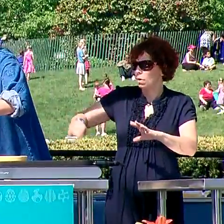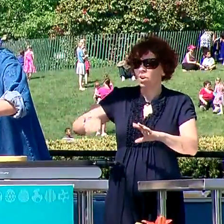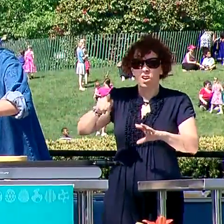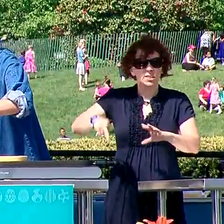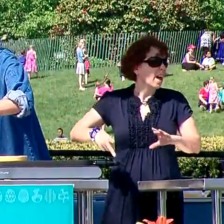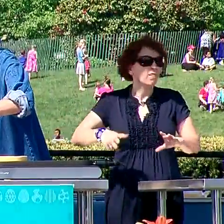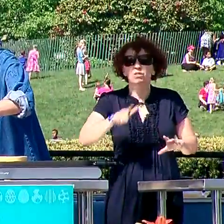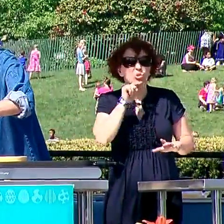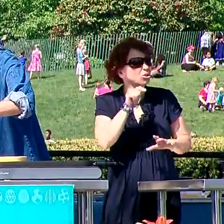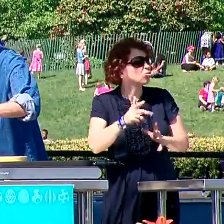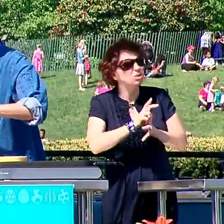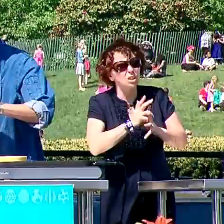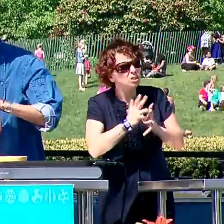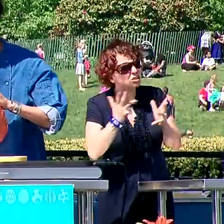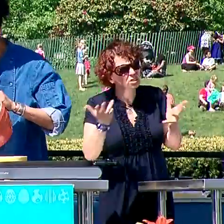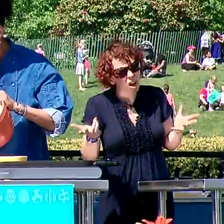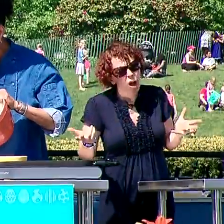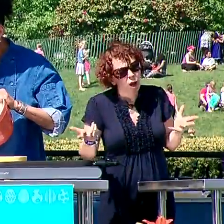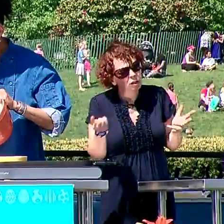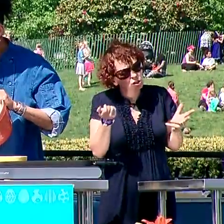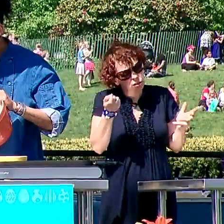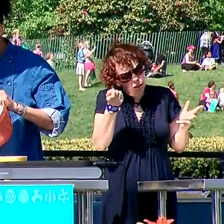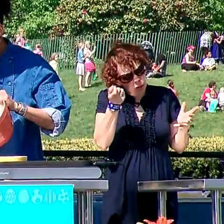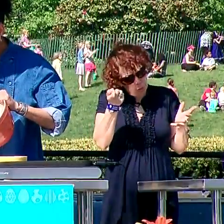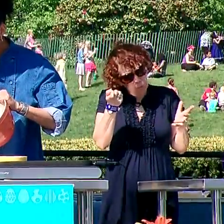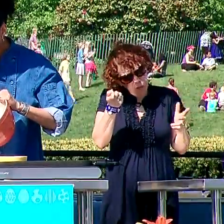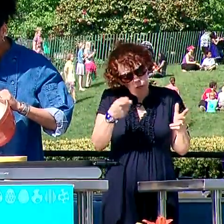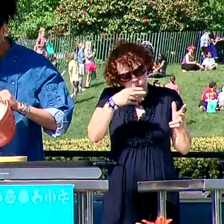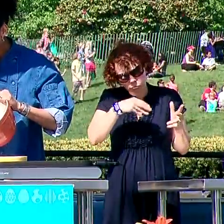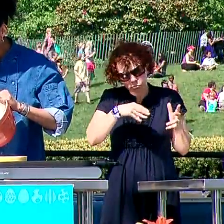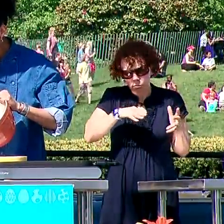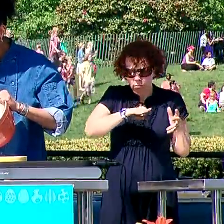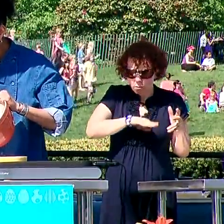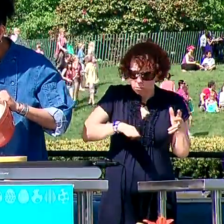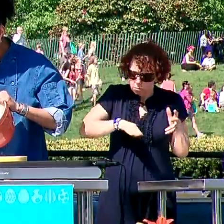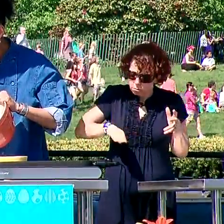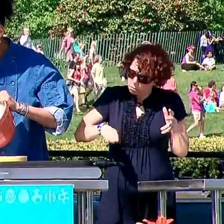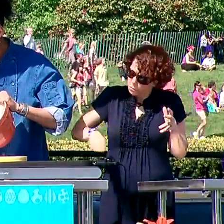Yep. And just spread that around. That's really awesome.